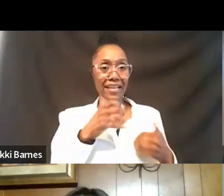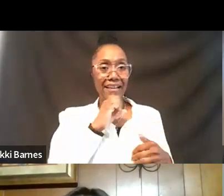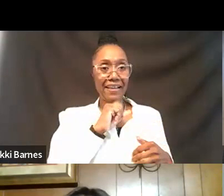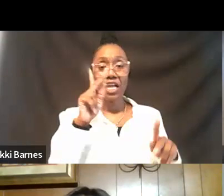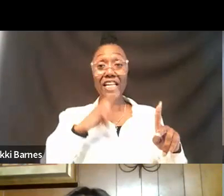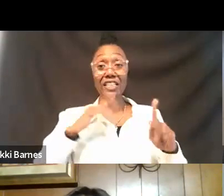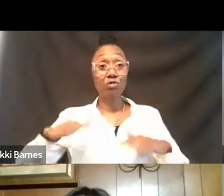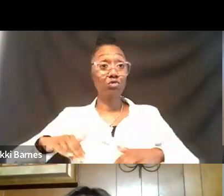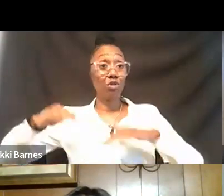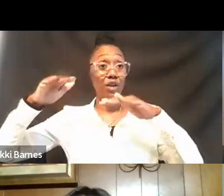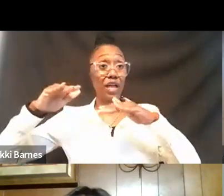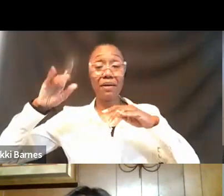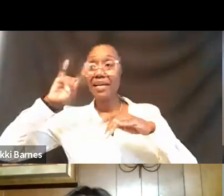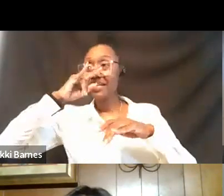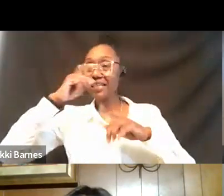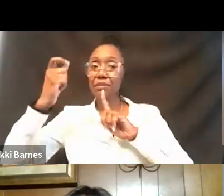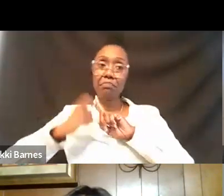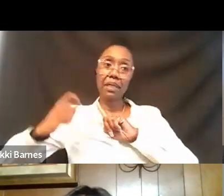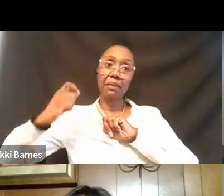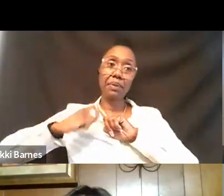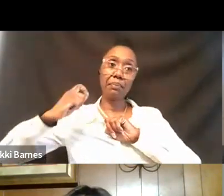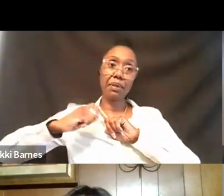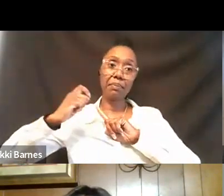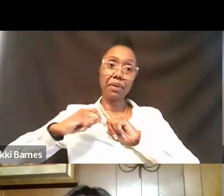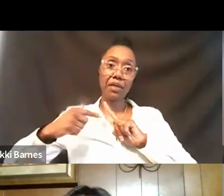I had a teacher, my senior year at high school, before pandemic happened. Okay, that would never get into college.